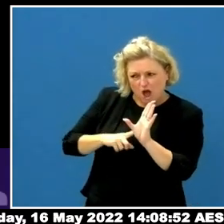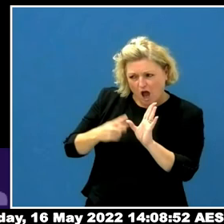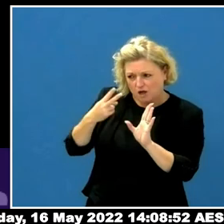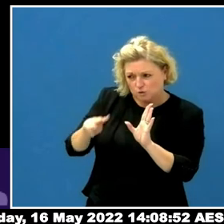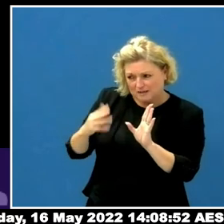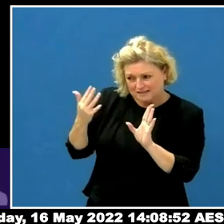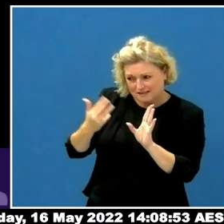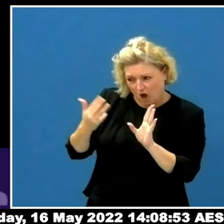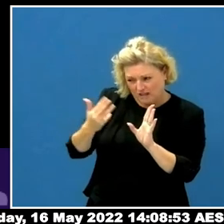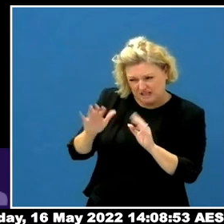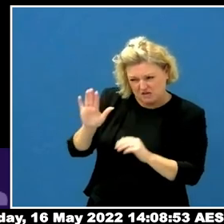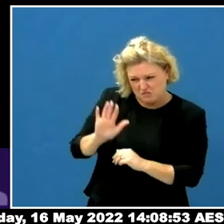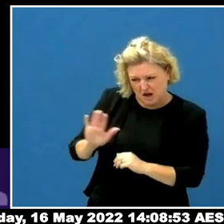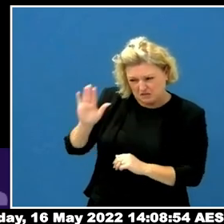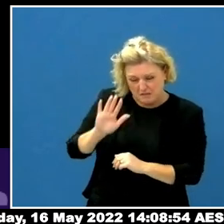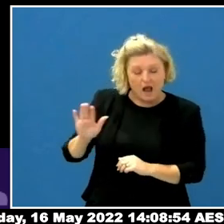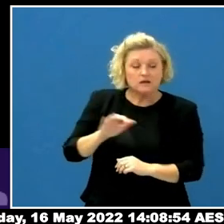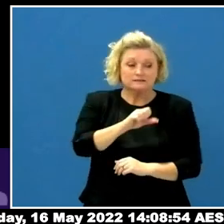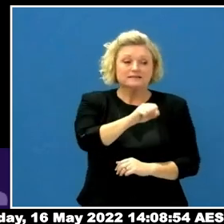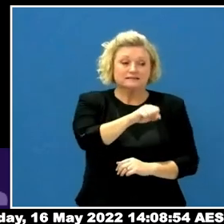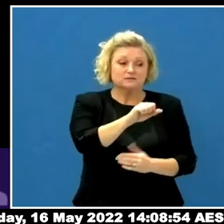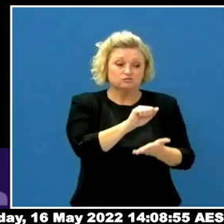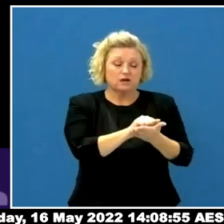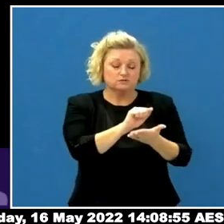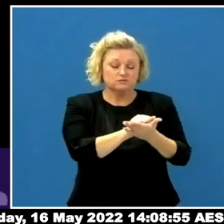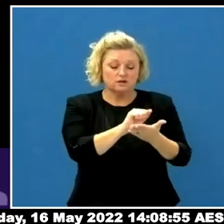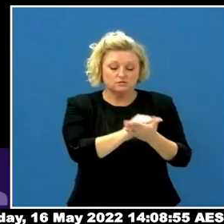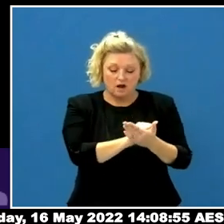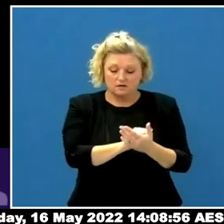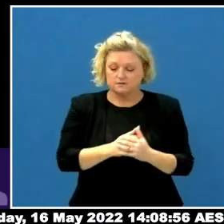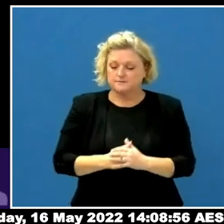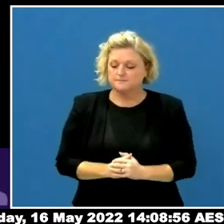Alright. And did you follow up a complaint in respect of this?